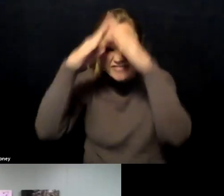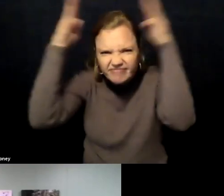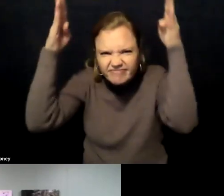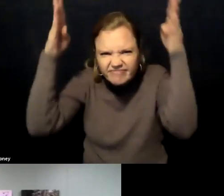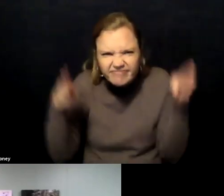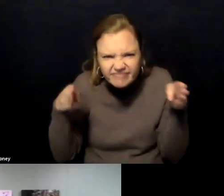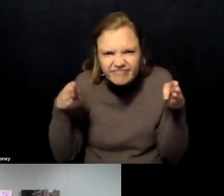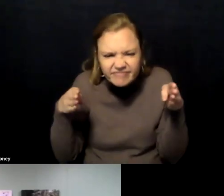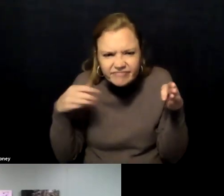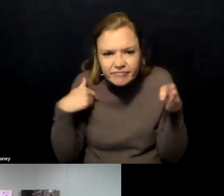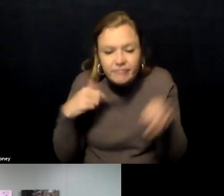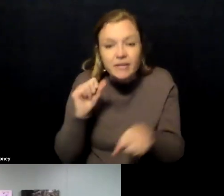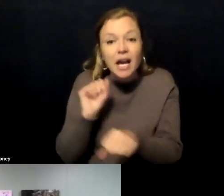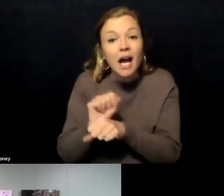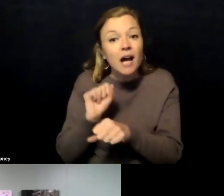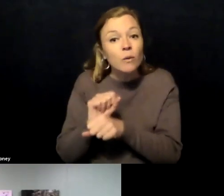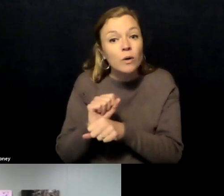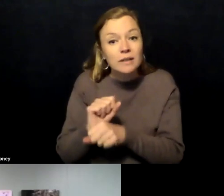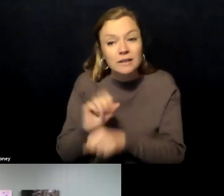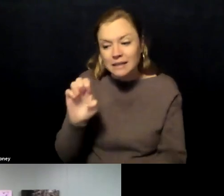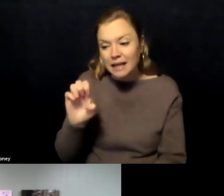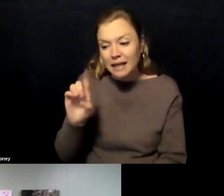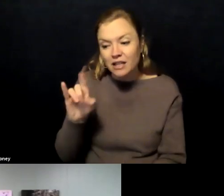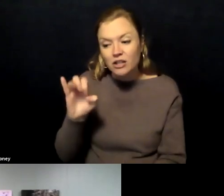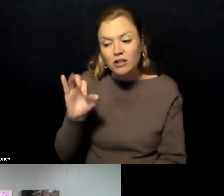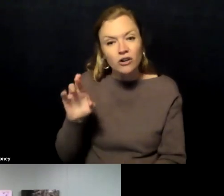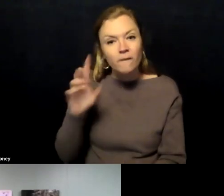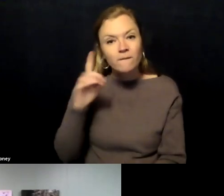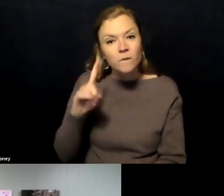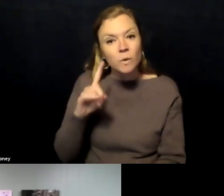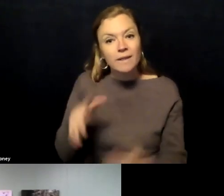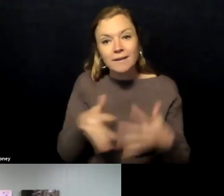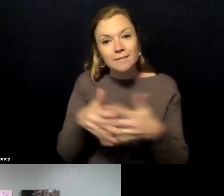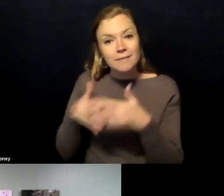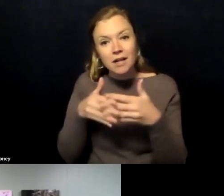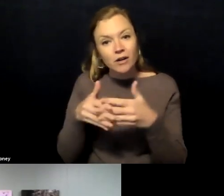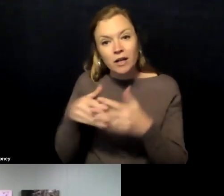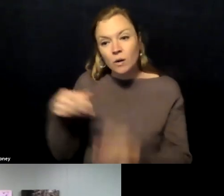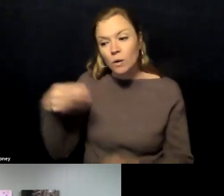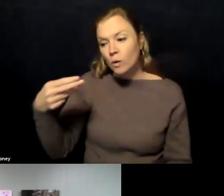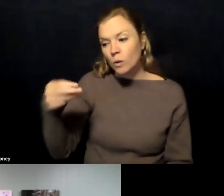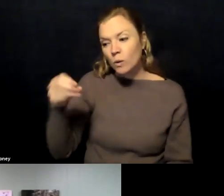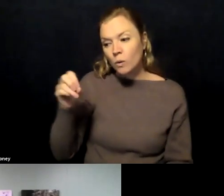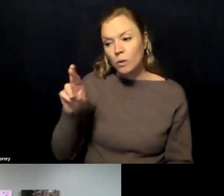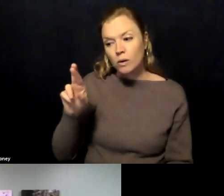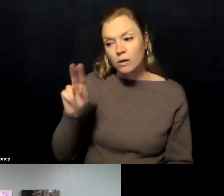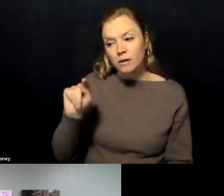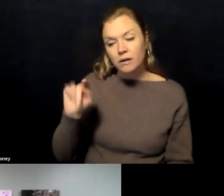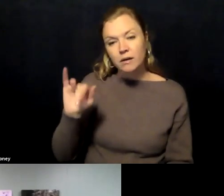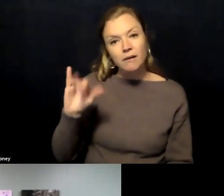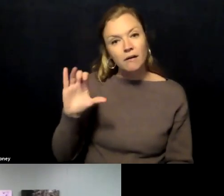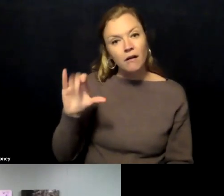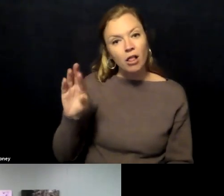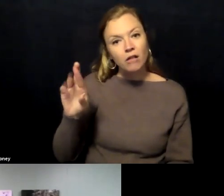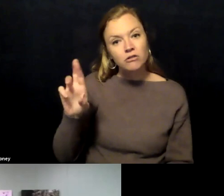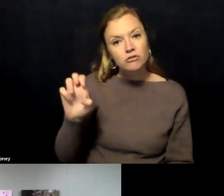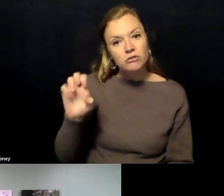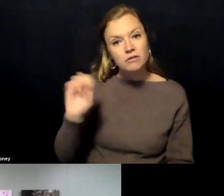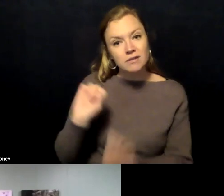American Horticultural Society. And we worked on this beautiful property. There were gardens outside my window and